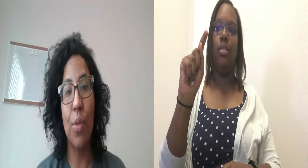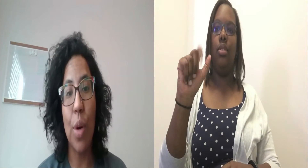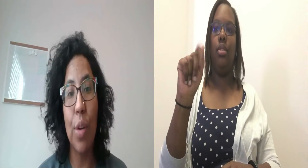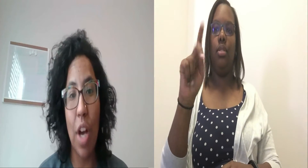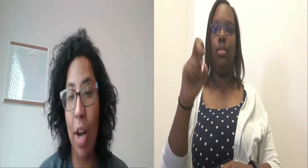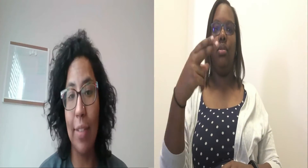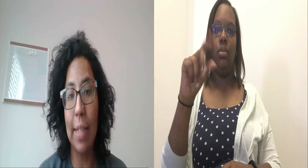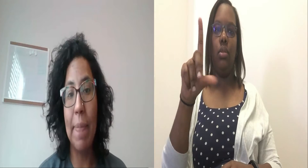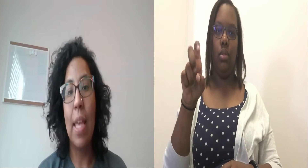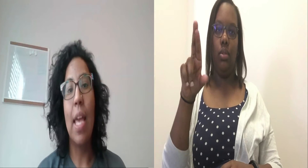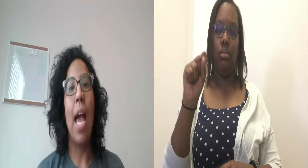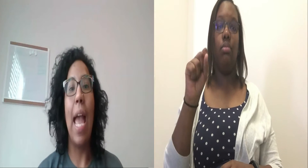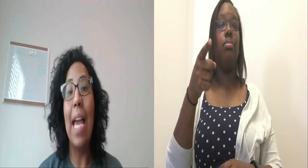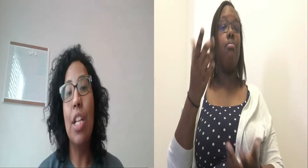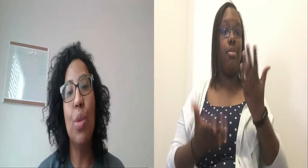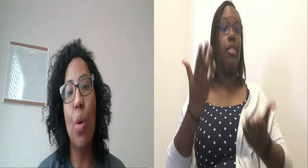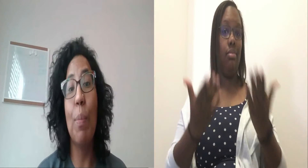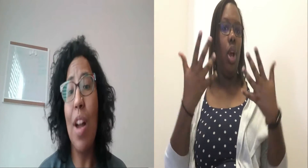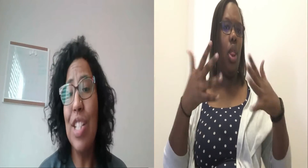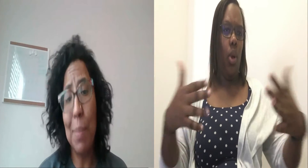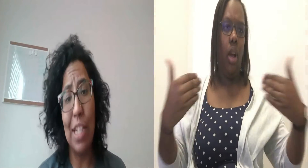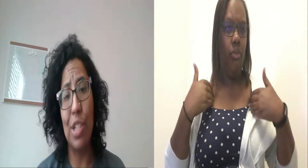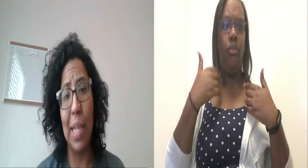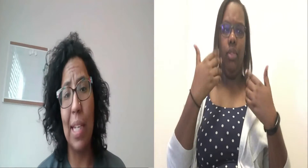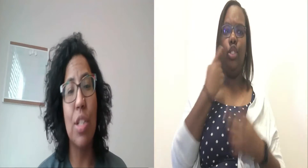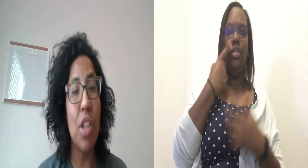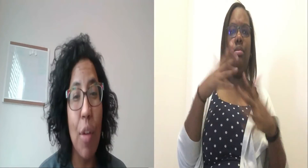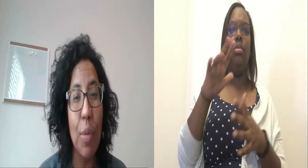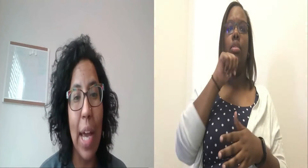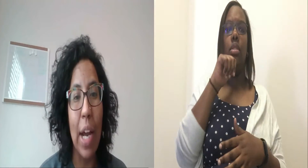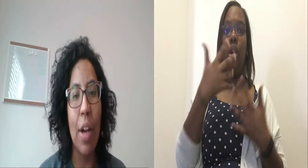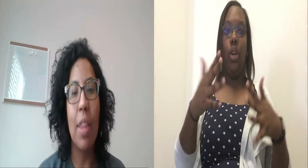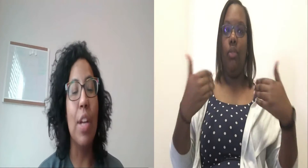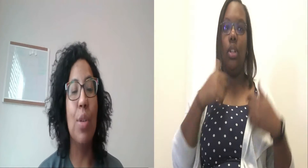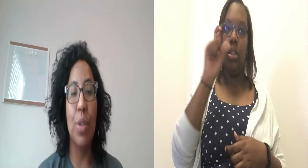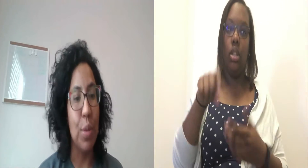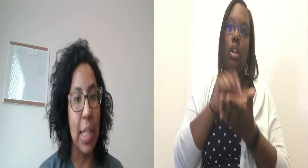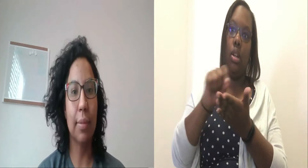for your nonprofit and your project management software that you're using.